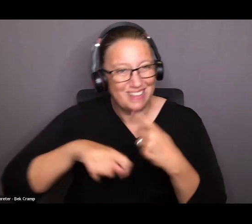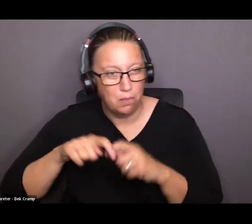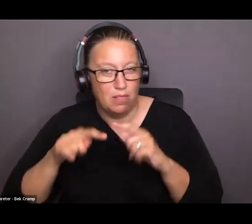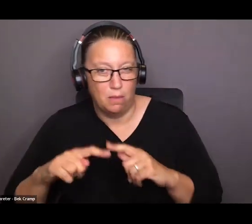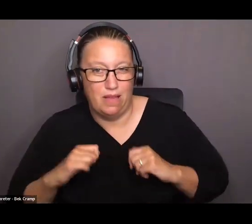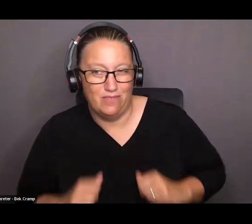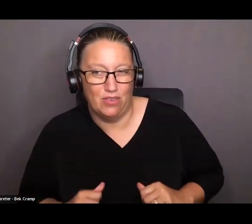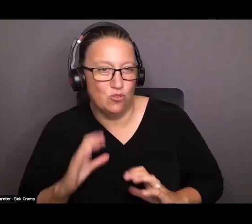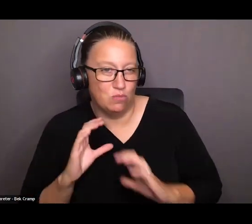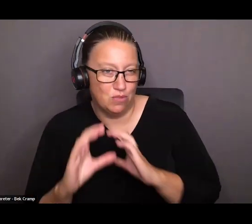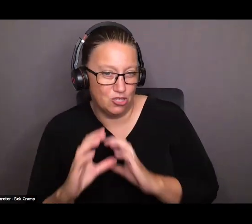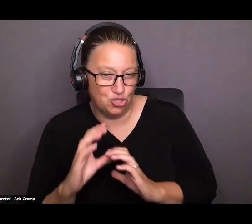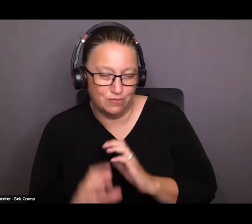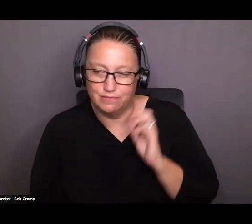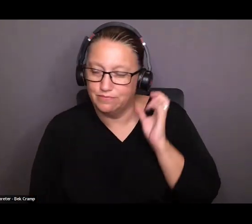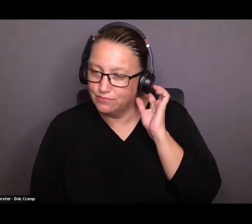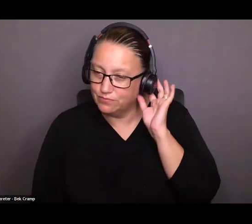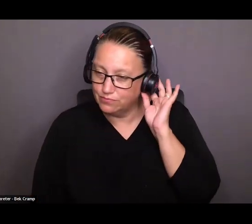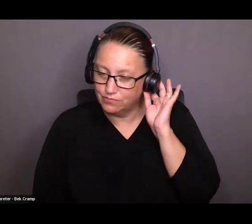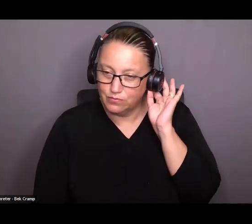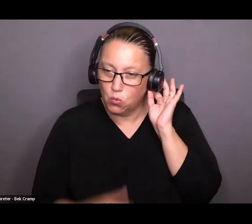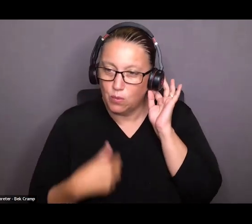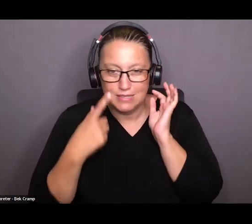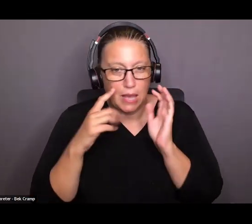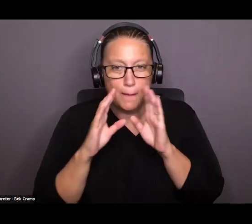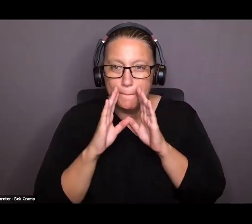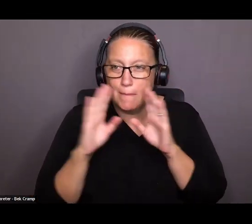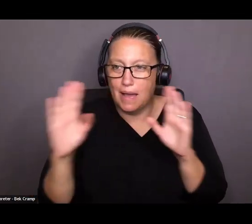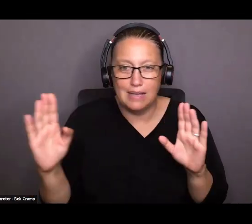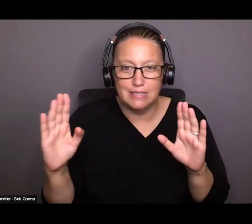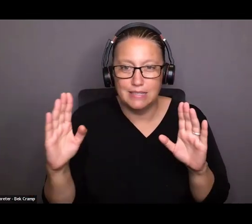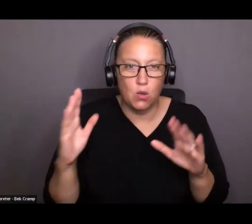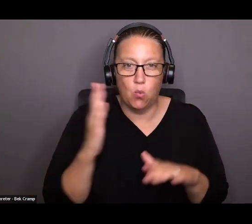of the amazing work, for instance, that we see in the services for one where families